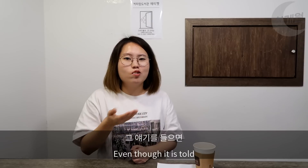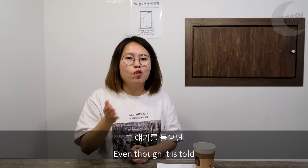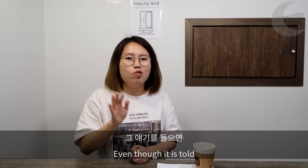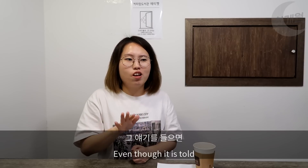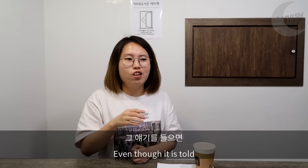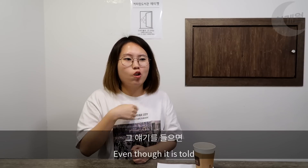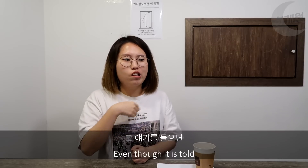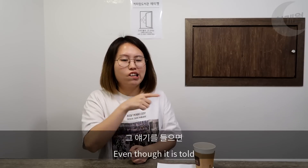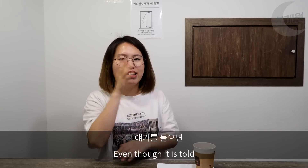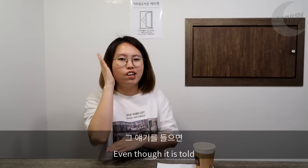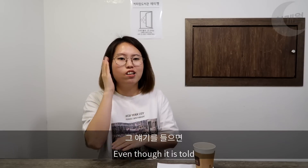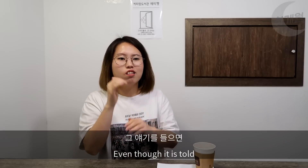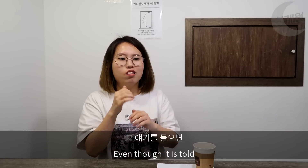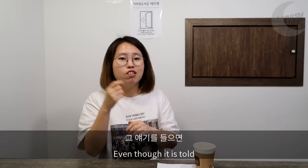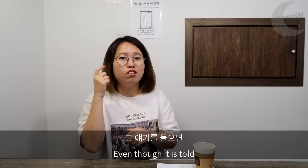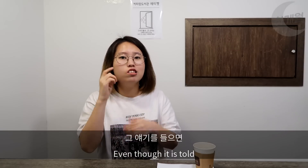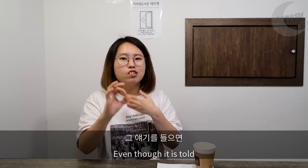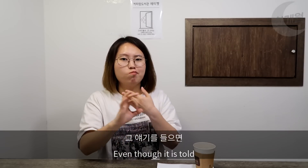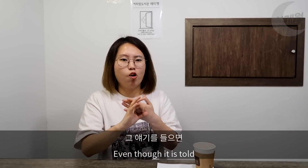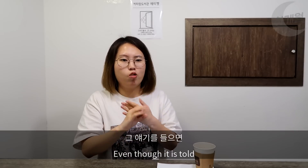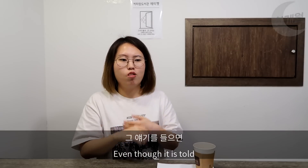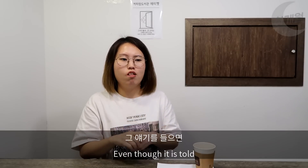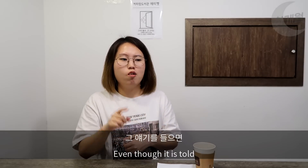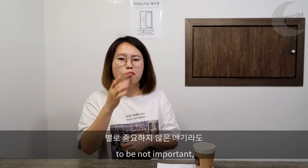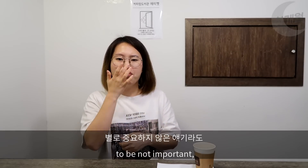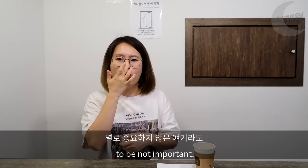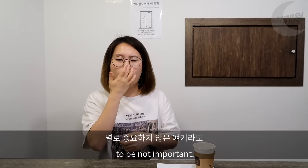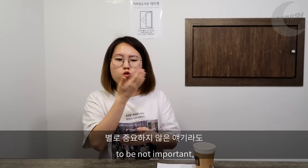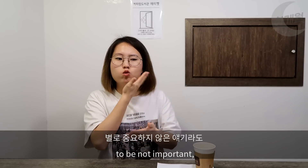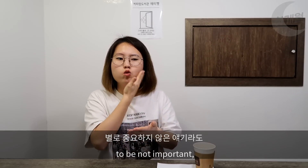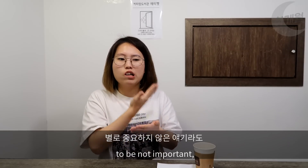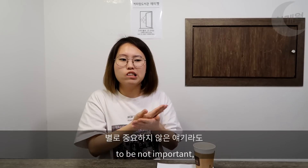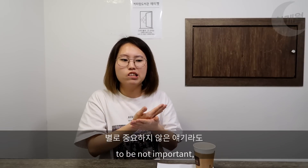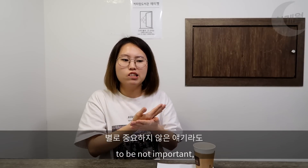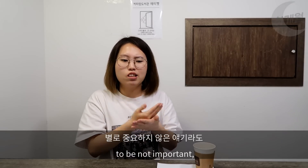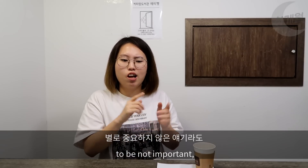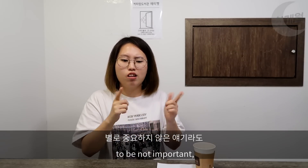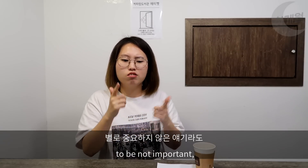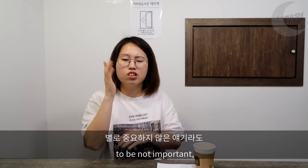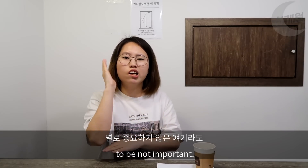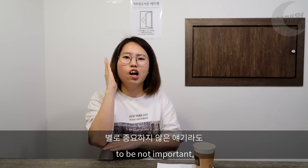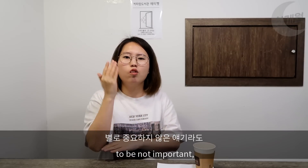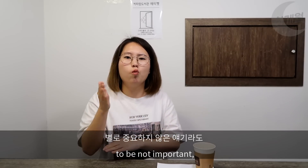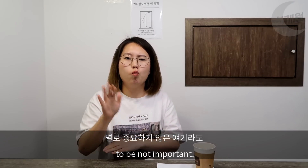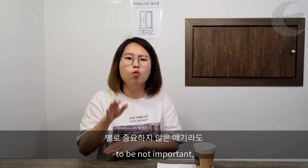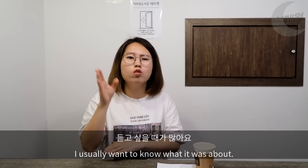Even though it is told to be not important,